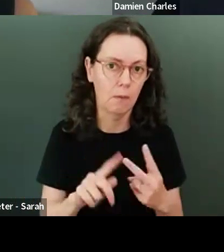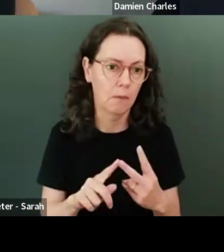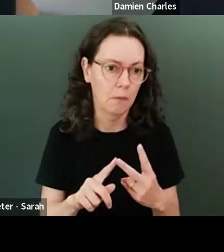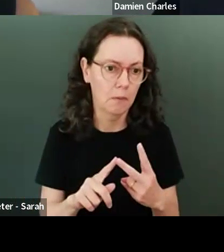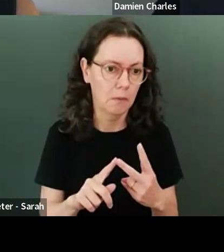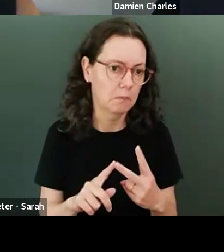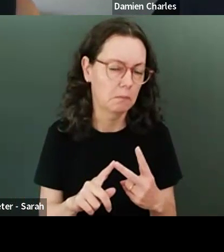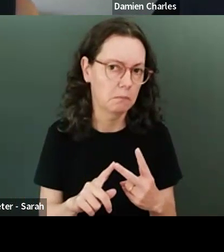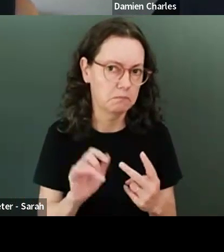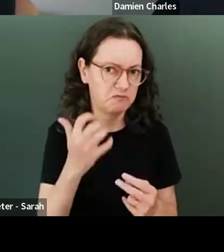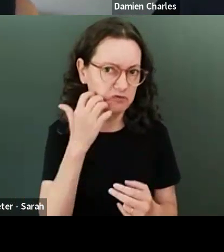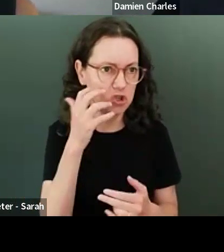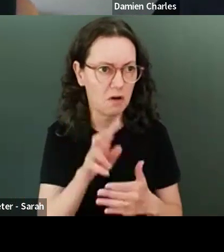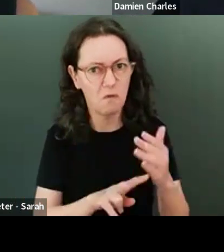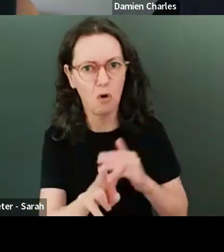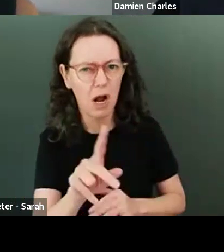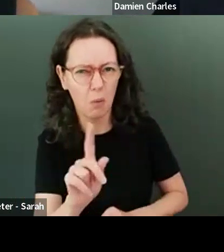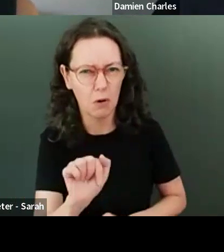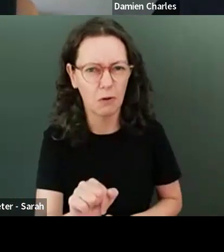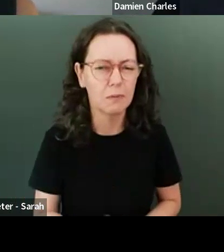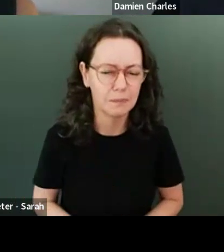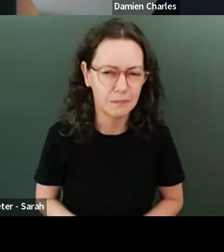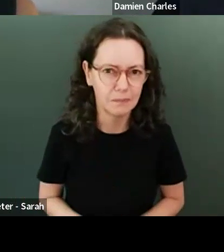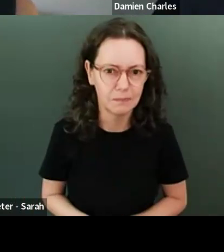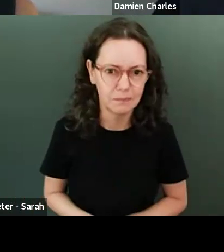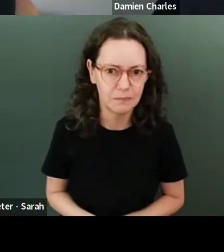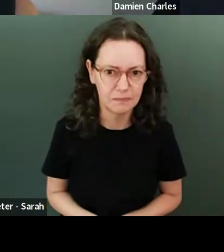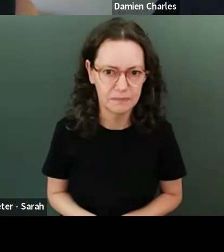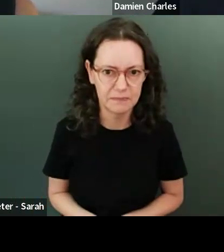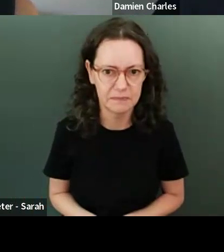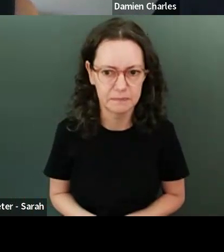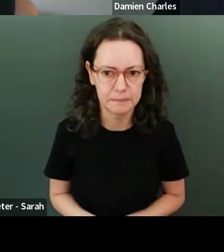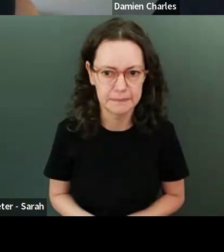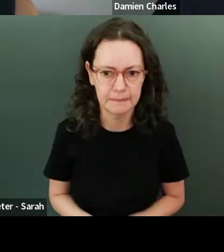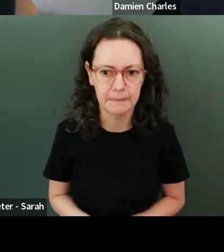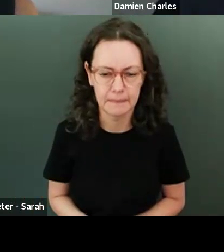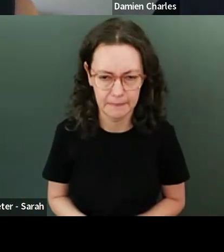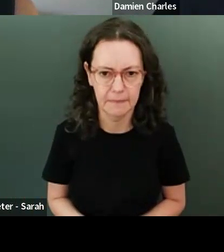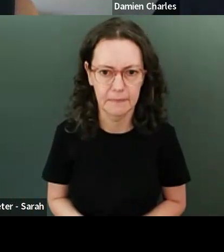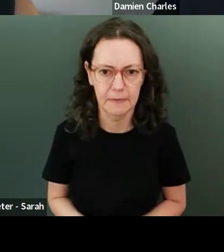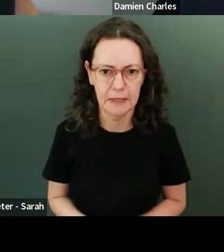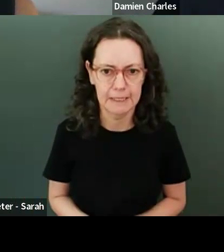and where do you see yourself in the